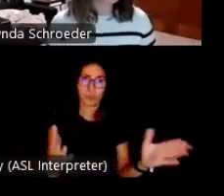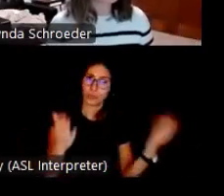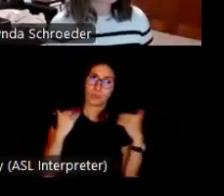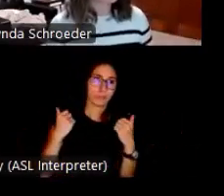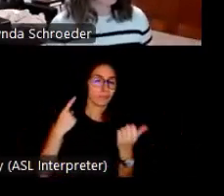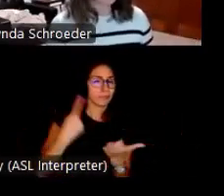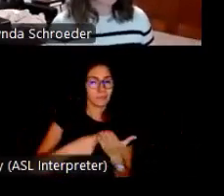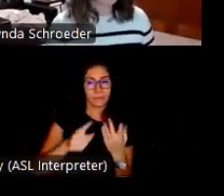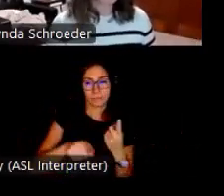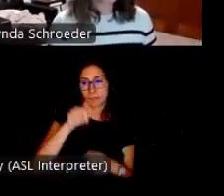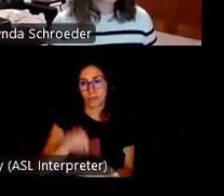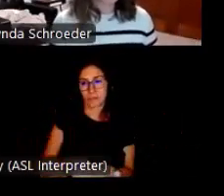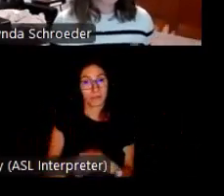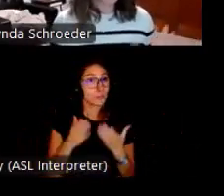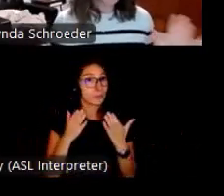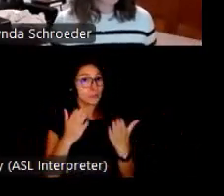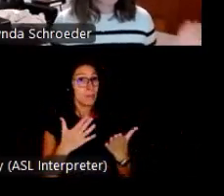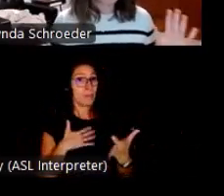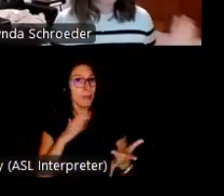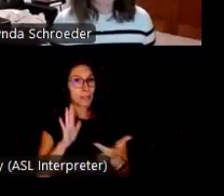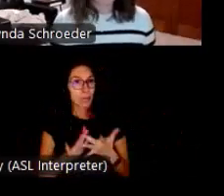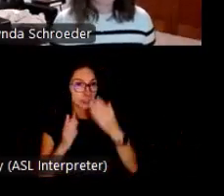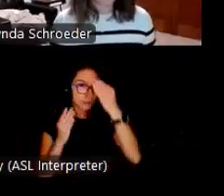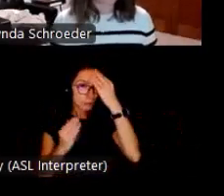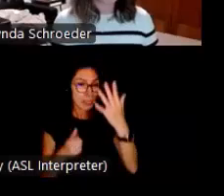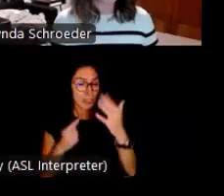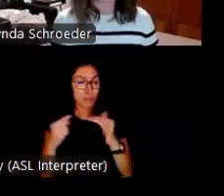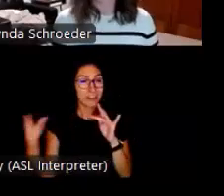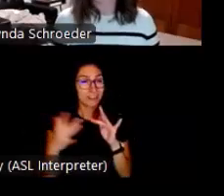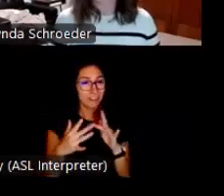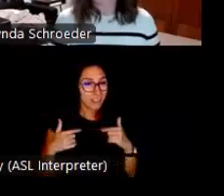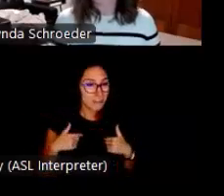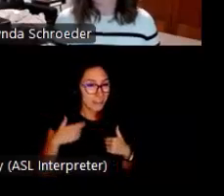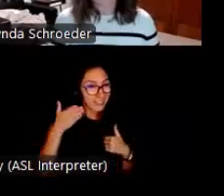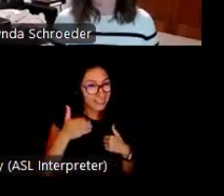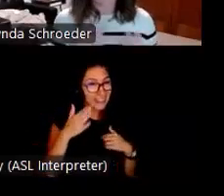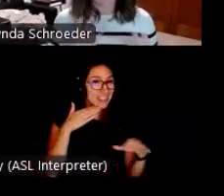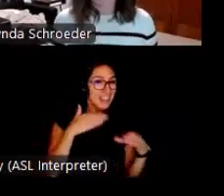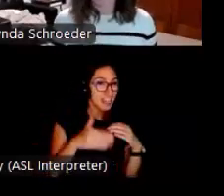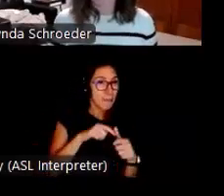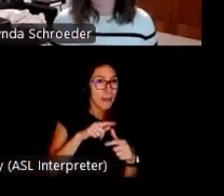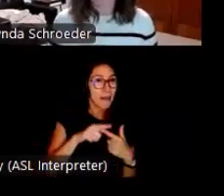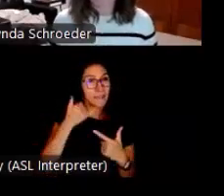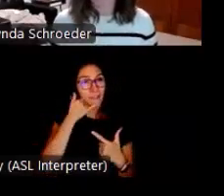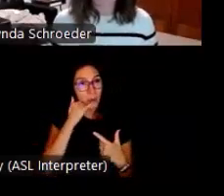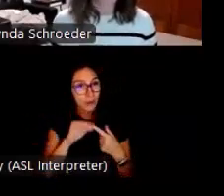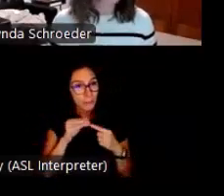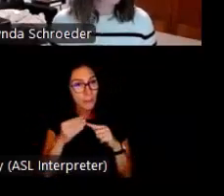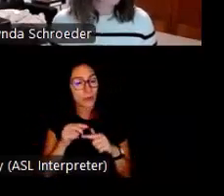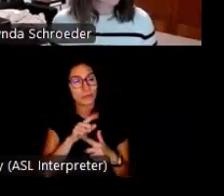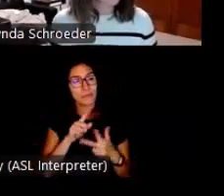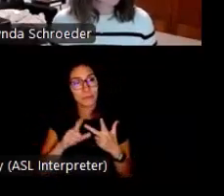You can reach me at that email, at that phone number, or through LinkedIn. And I would be happy to share more.